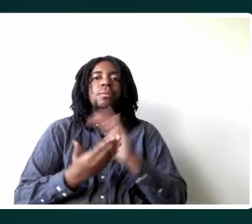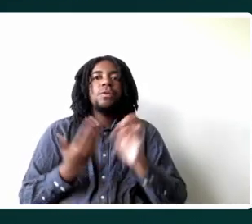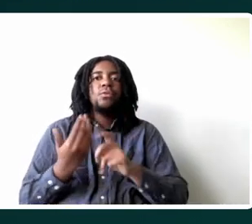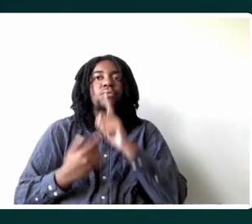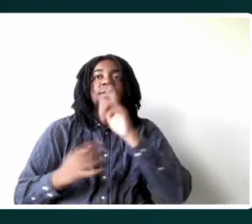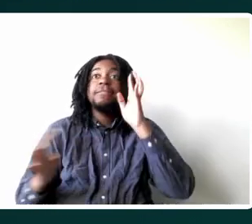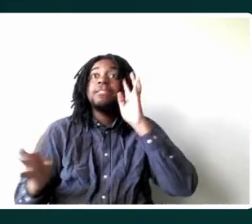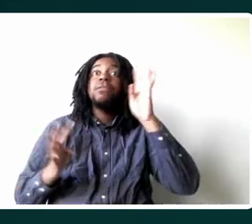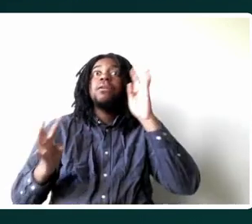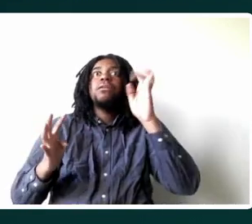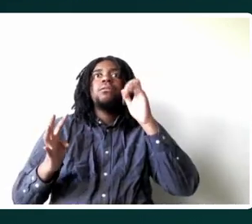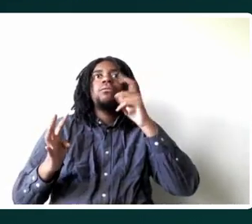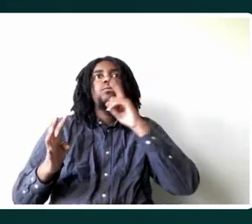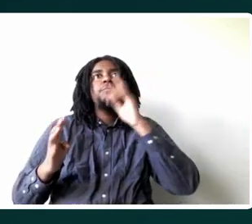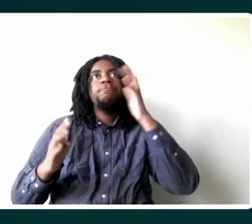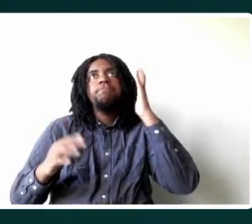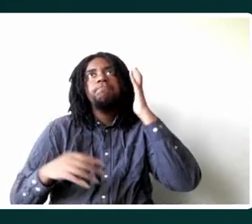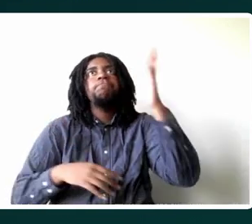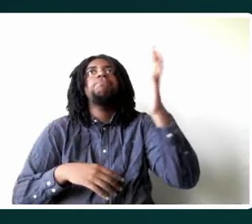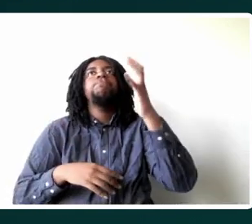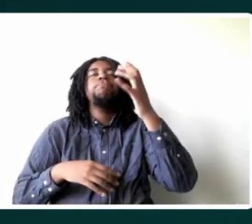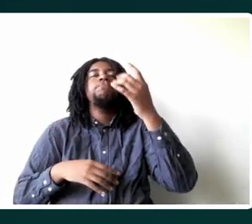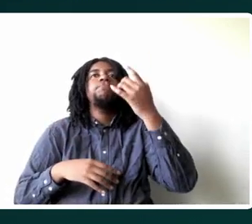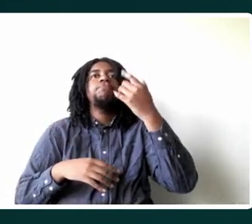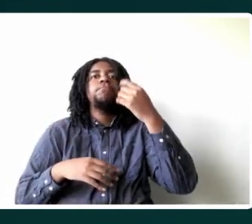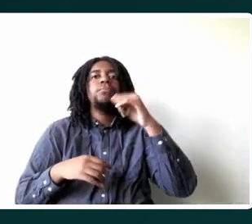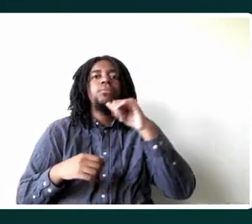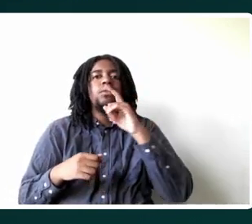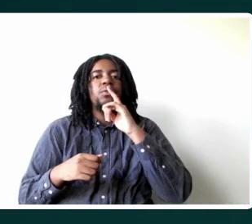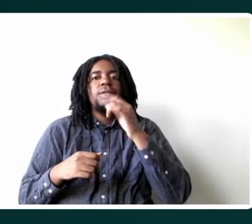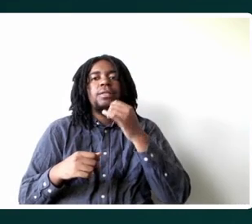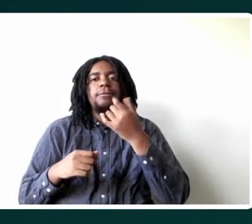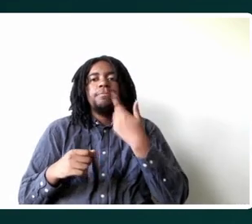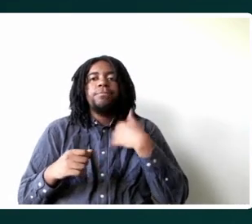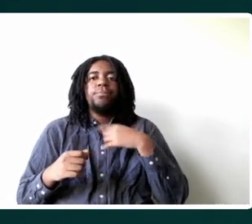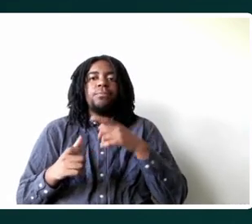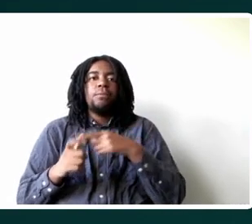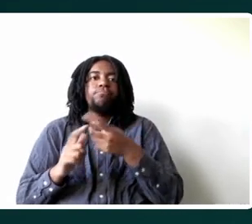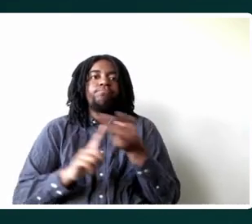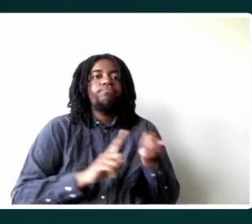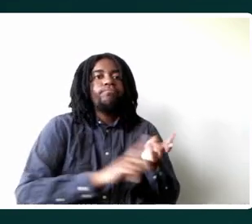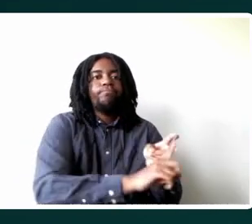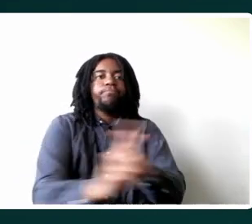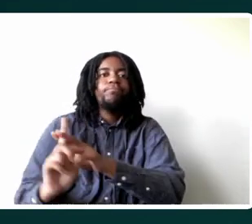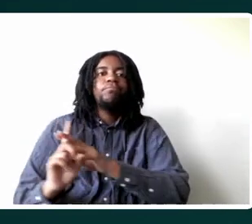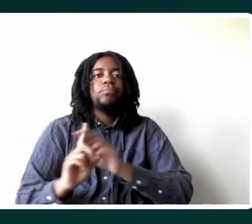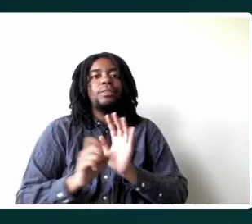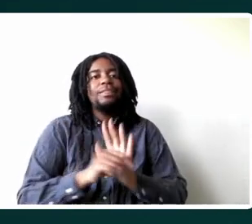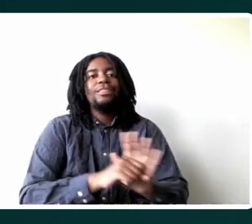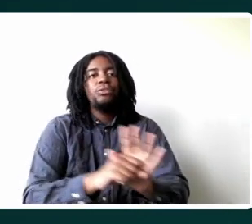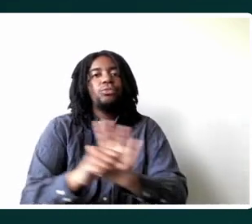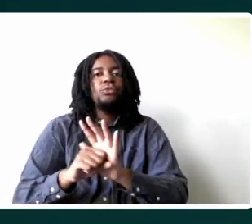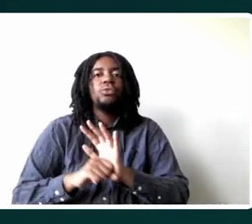that it ended up being adopted district-wide some years after he had developed it.